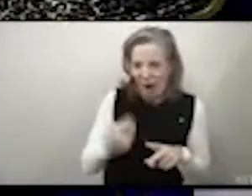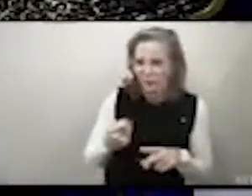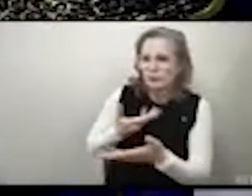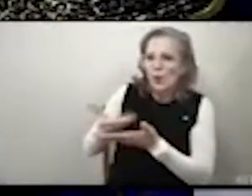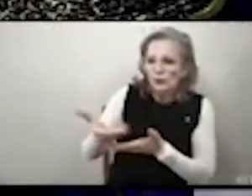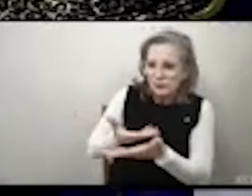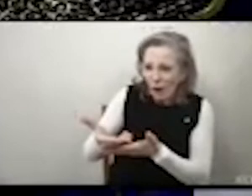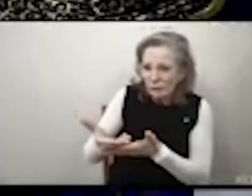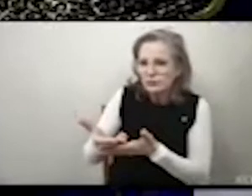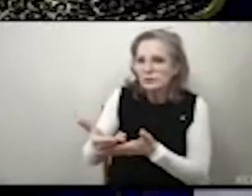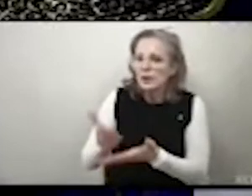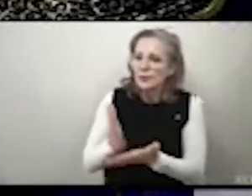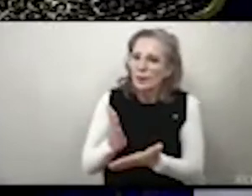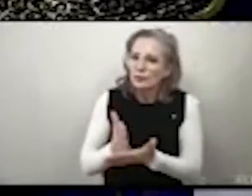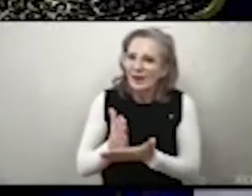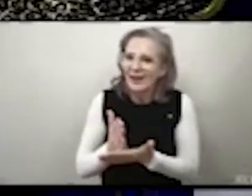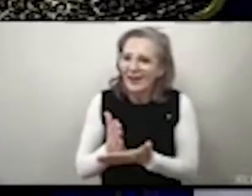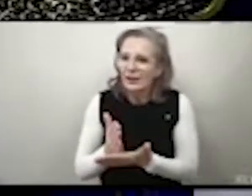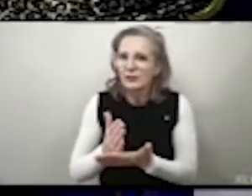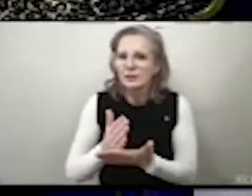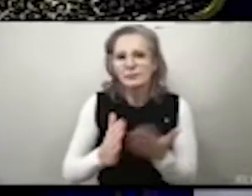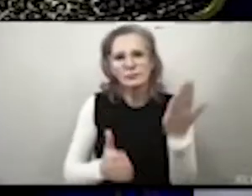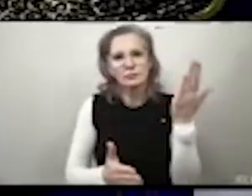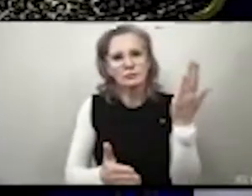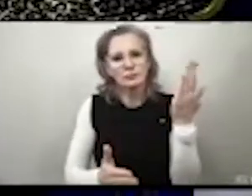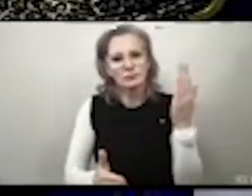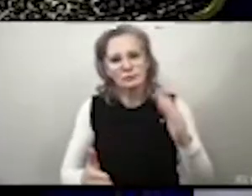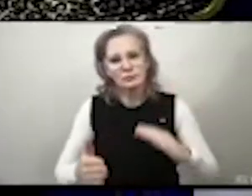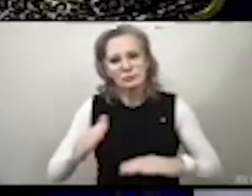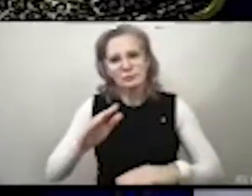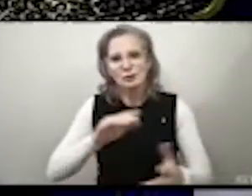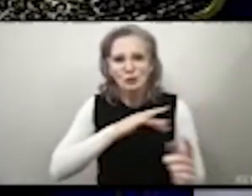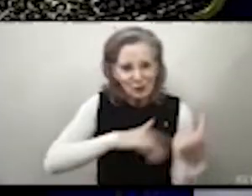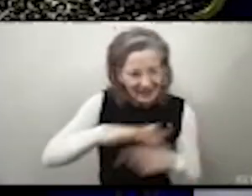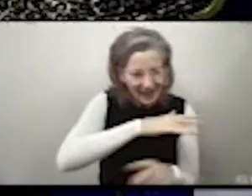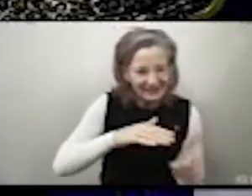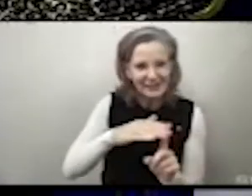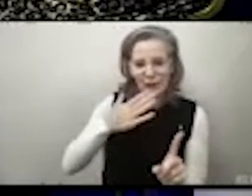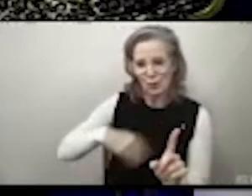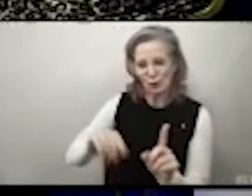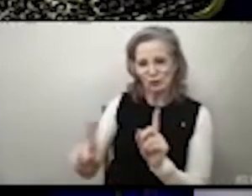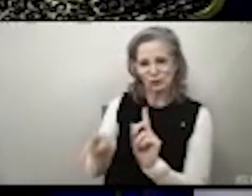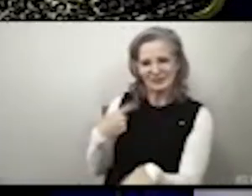This is about how society wants to respond to those sorts of risks in future, and